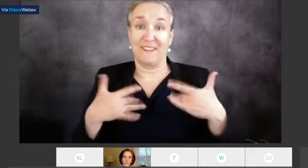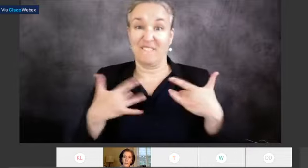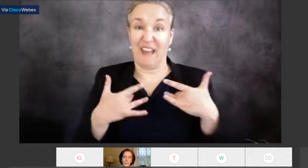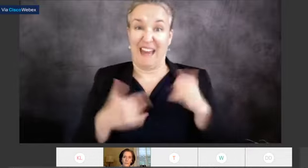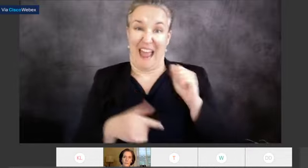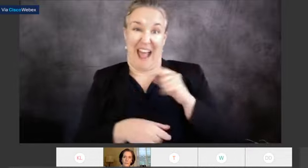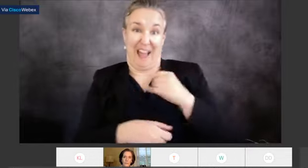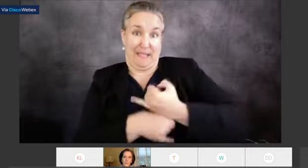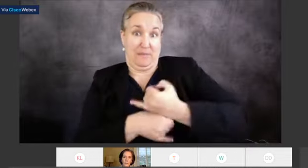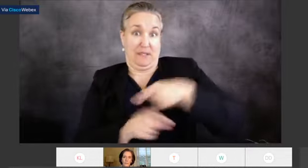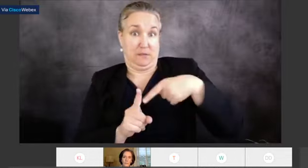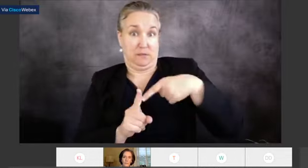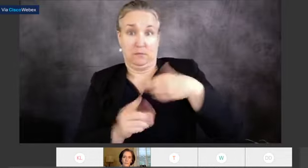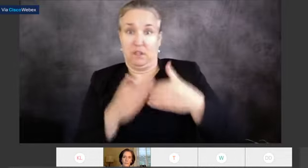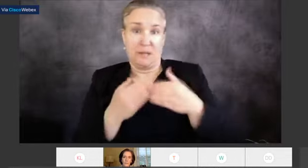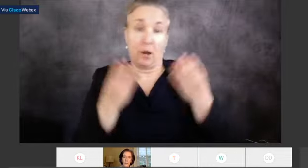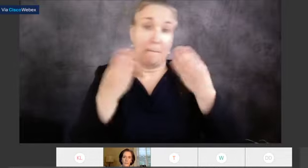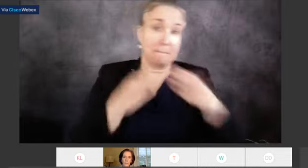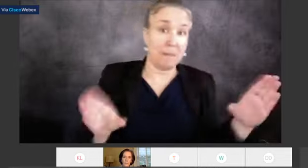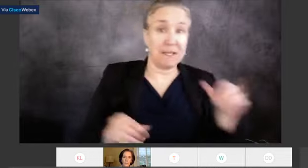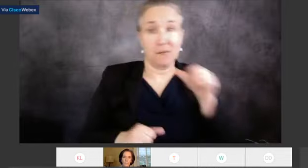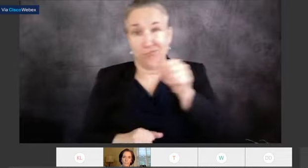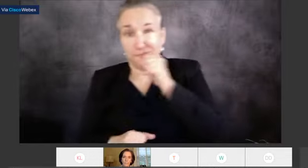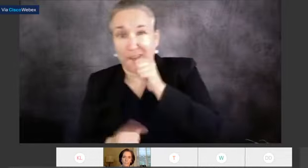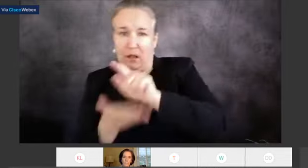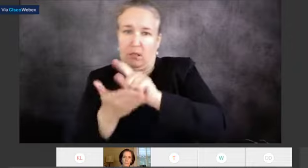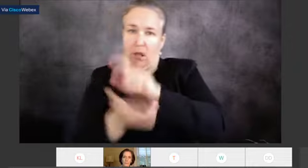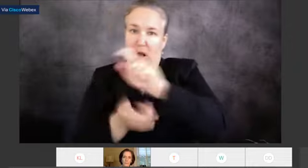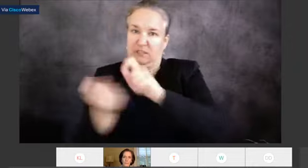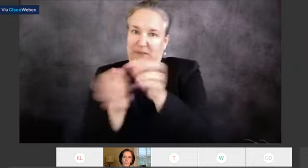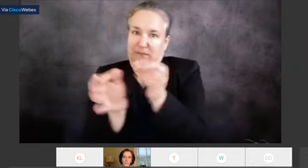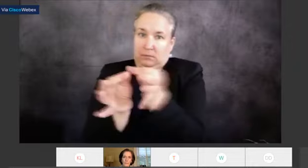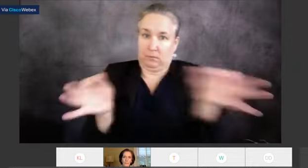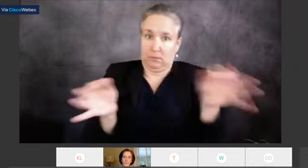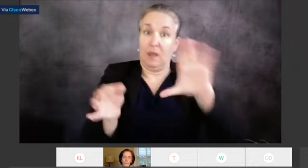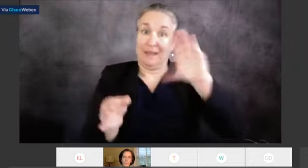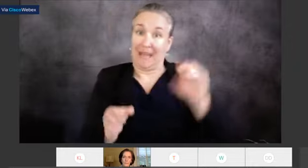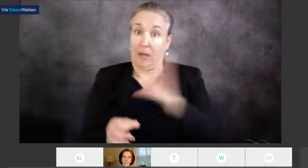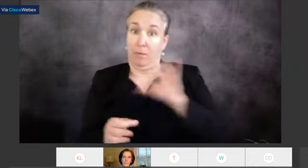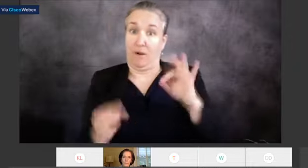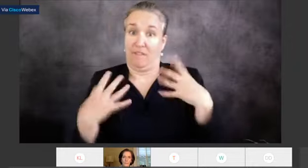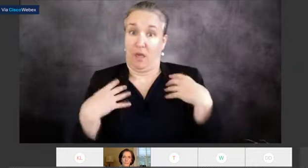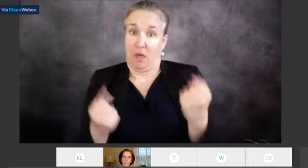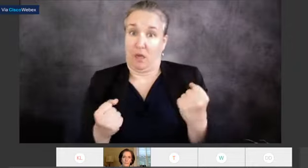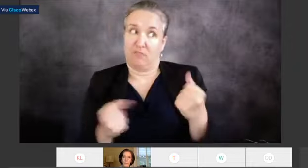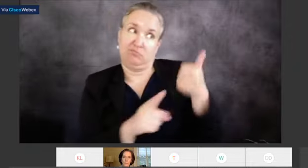whether it be public or private the law is very specific that the county board of health has the ability to